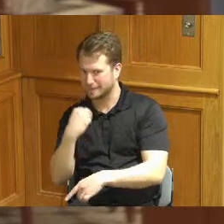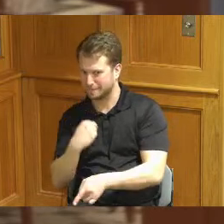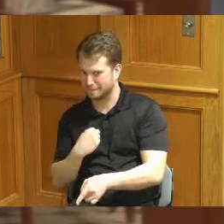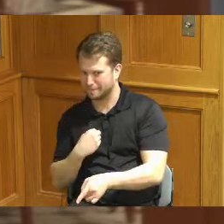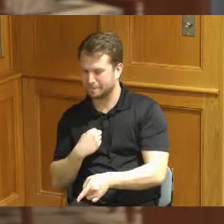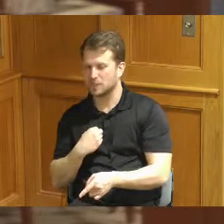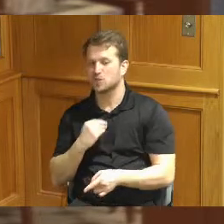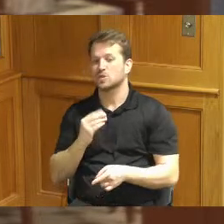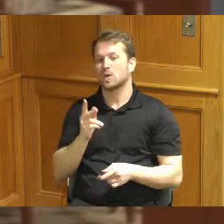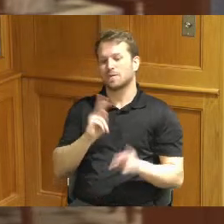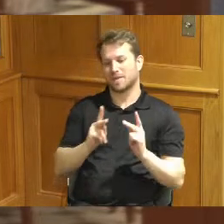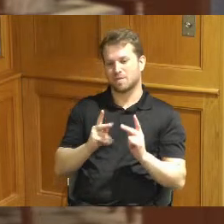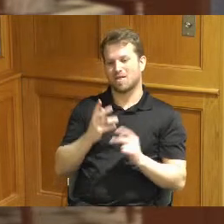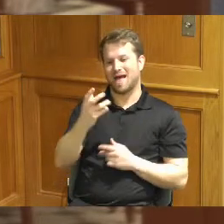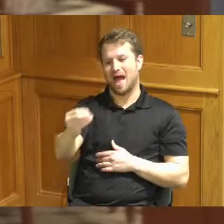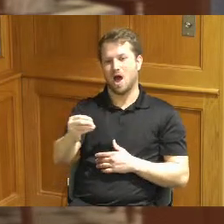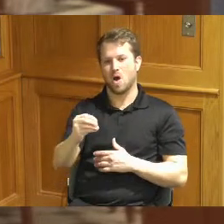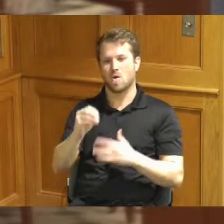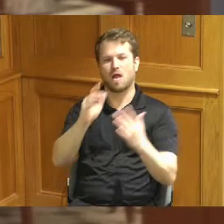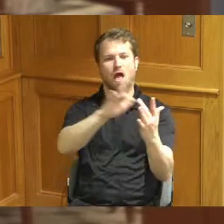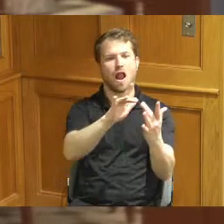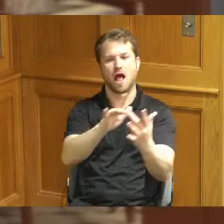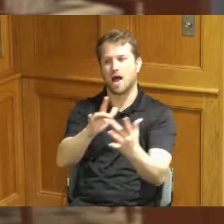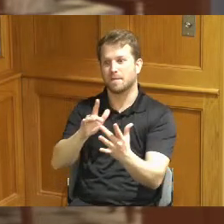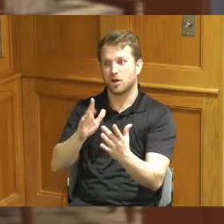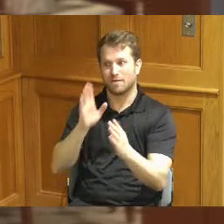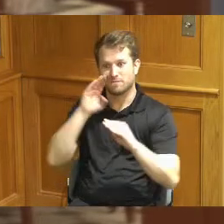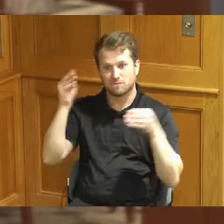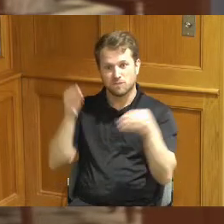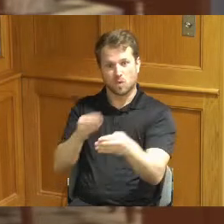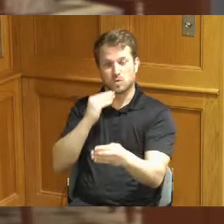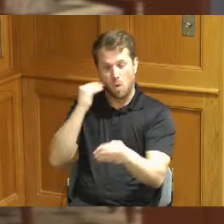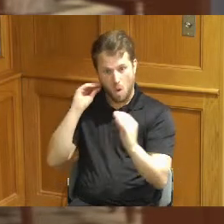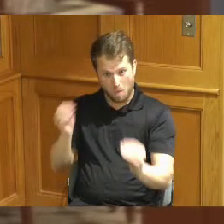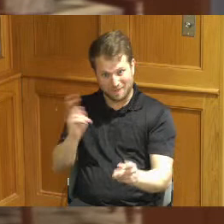workers who are targeting homeless people who are sleeping on the street